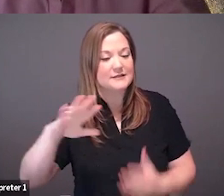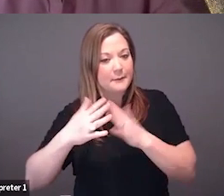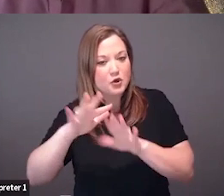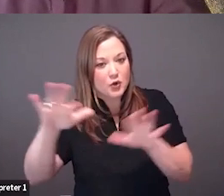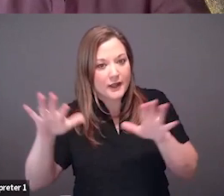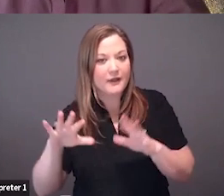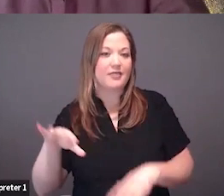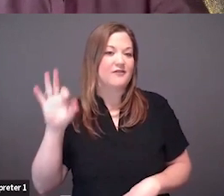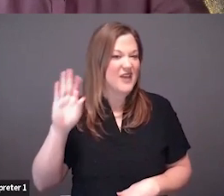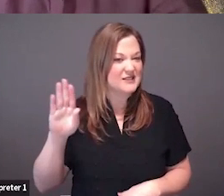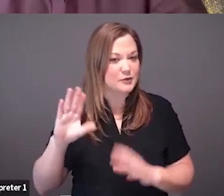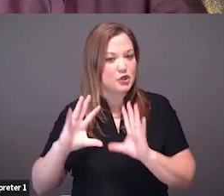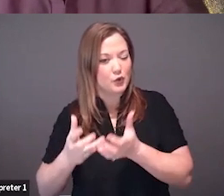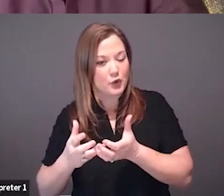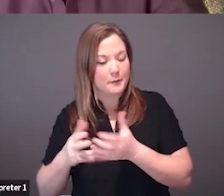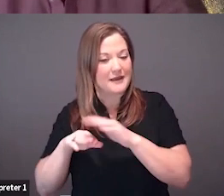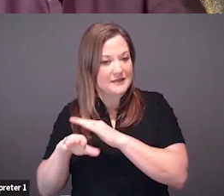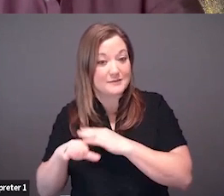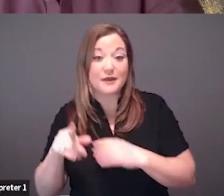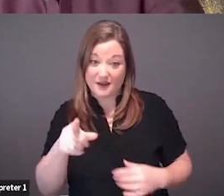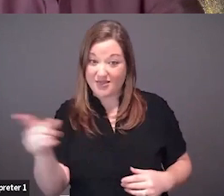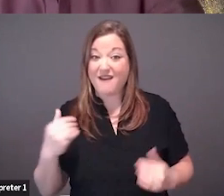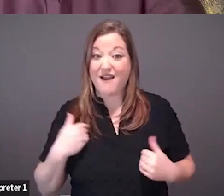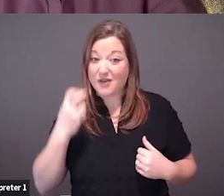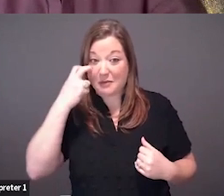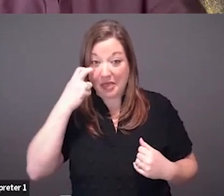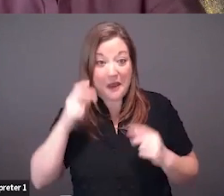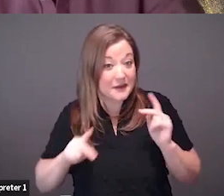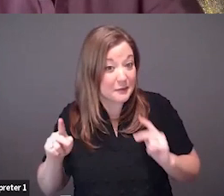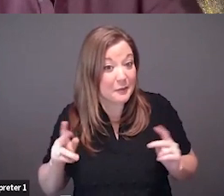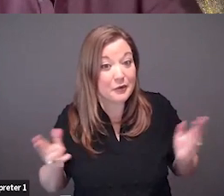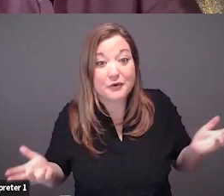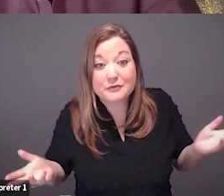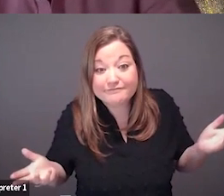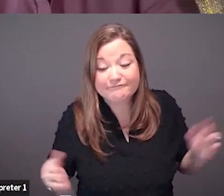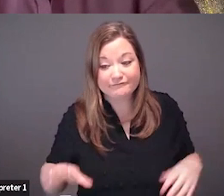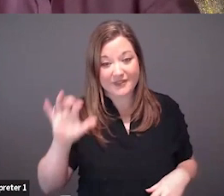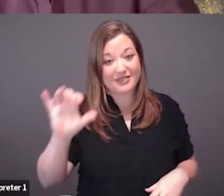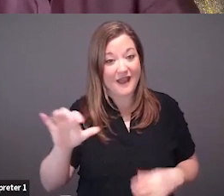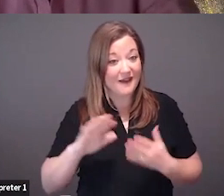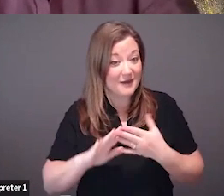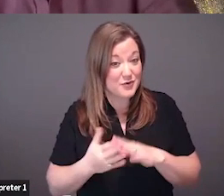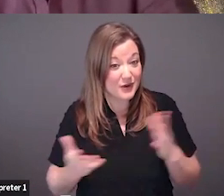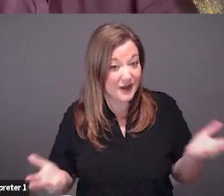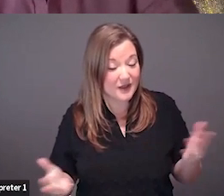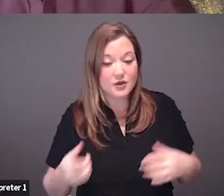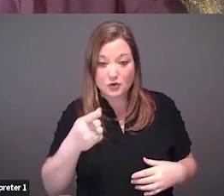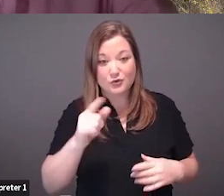I'll just give that little pitch there, there are blind people in that community, and you could probably post if that was something.